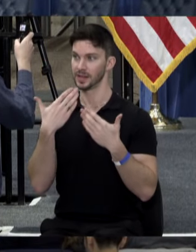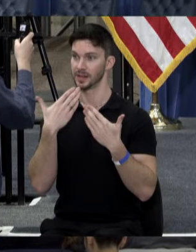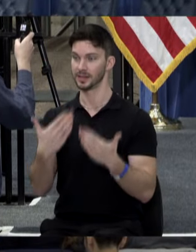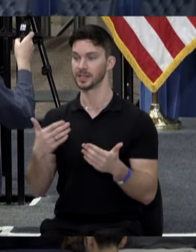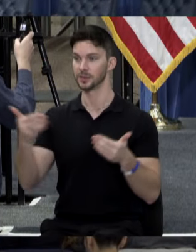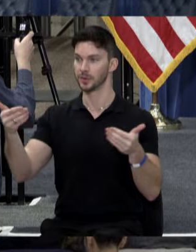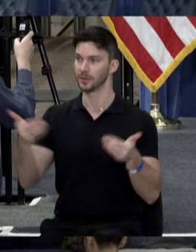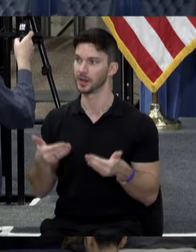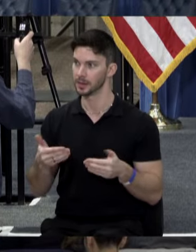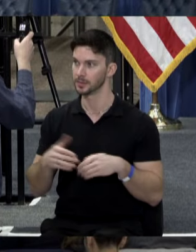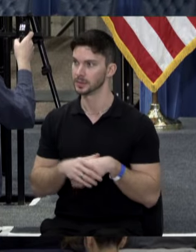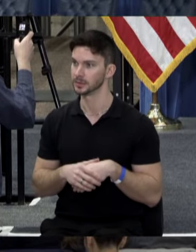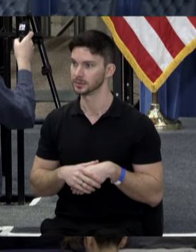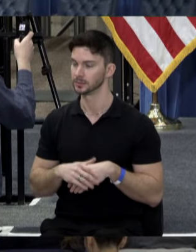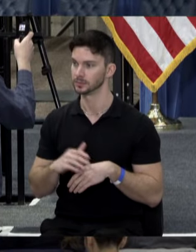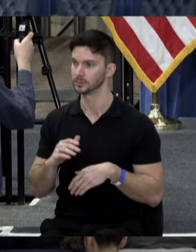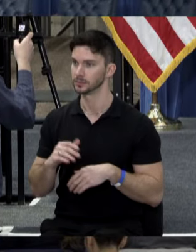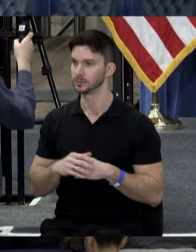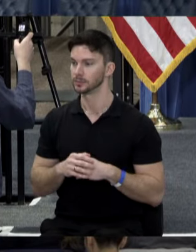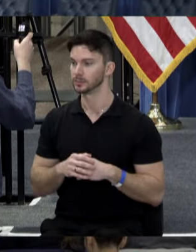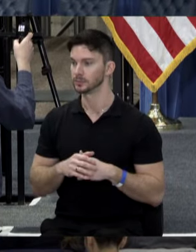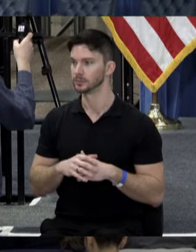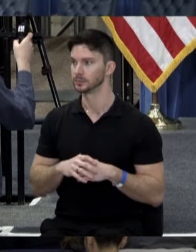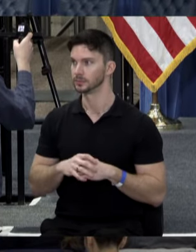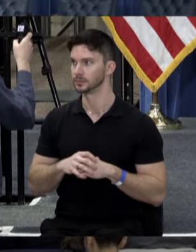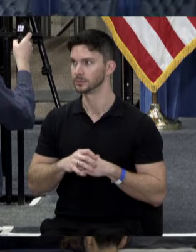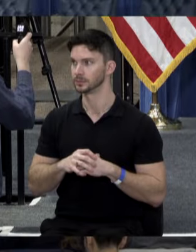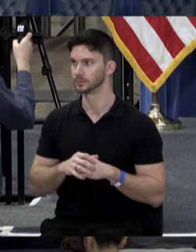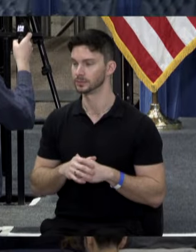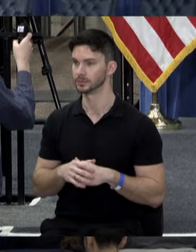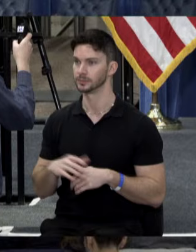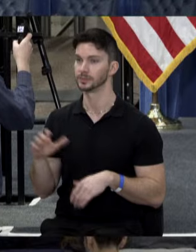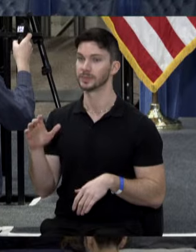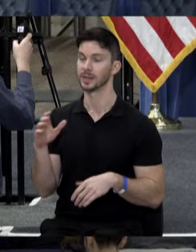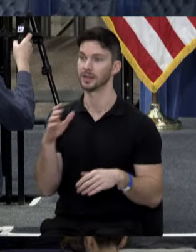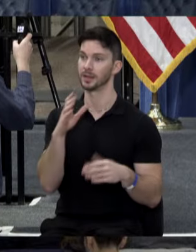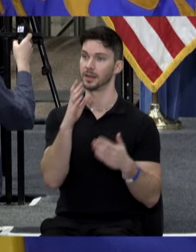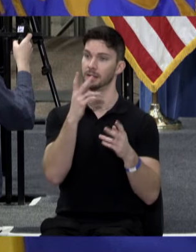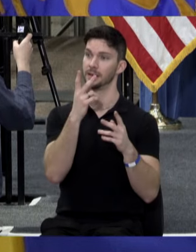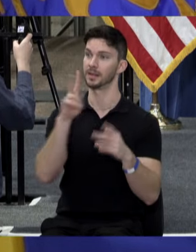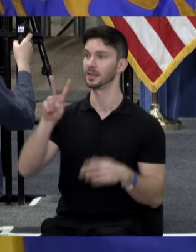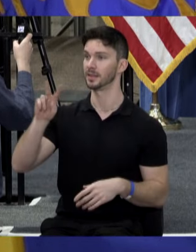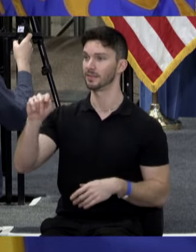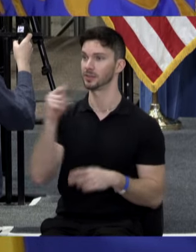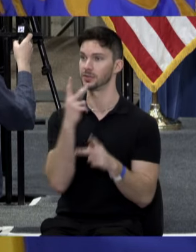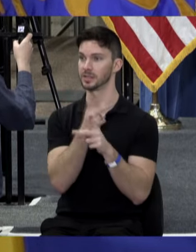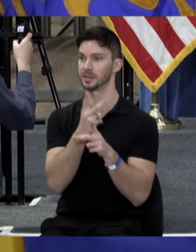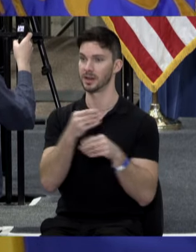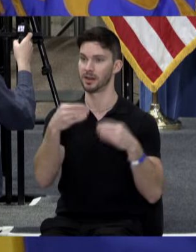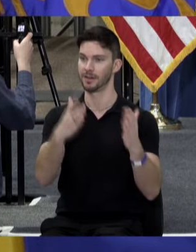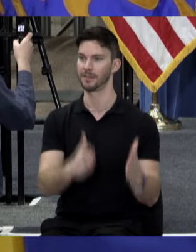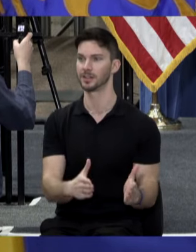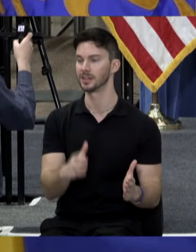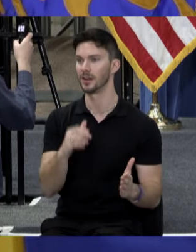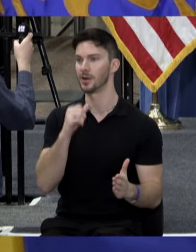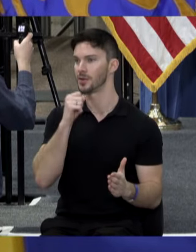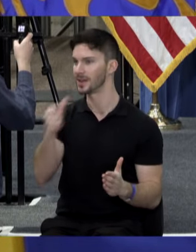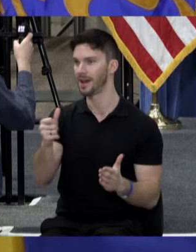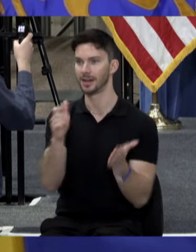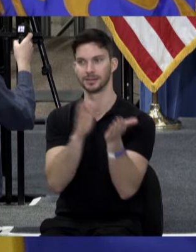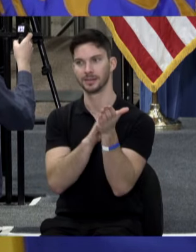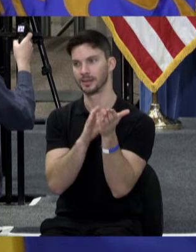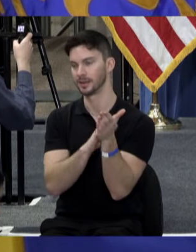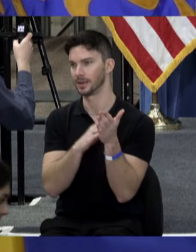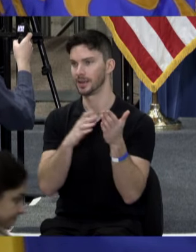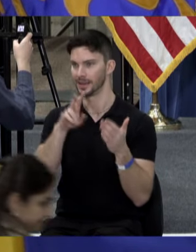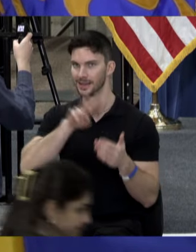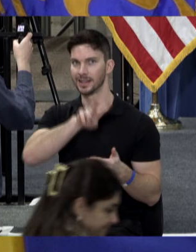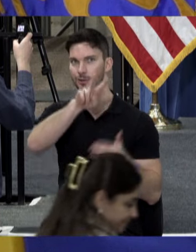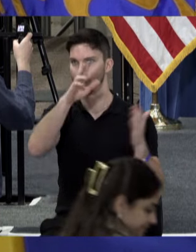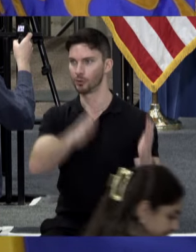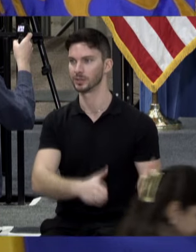our veterans' caregivers are the unsung heroes. So many people don't understand when you have someone